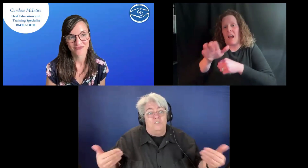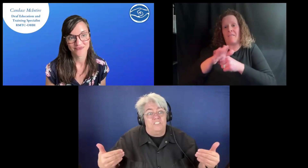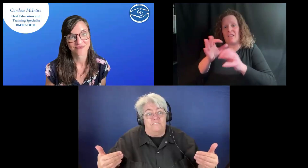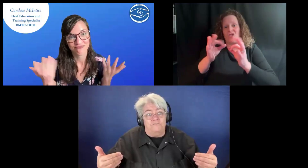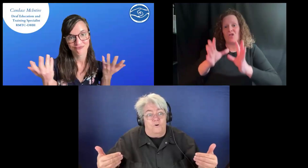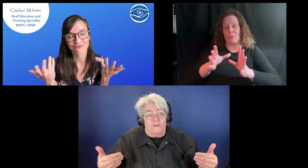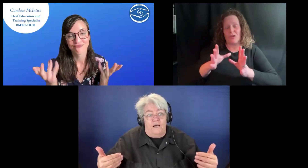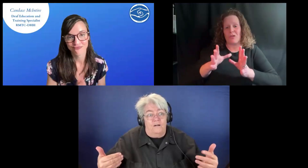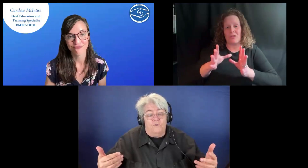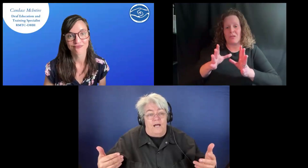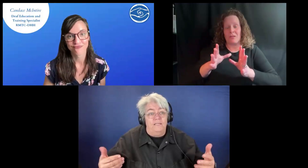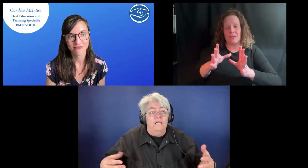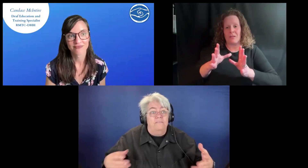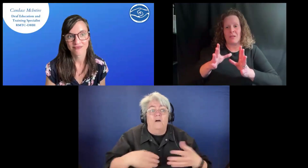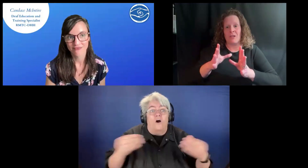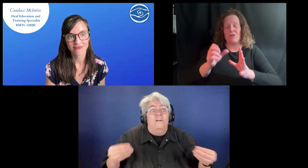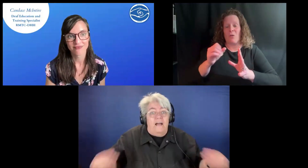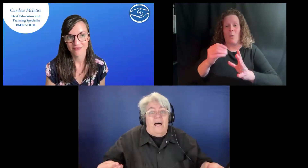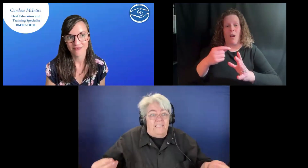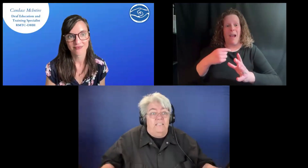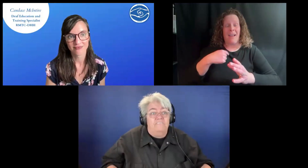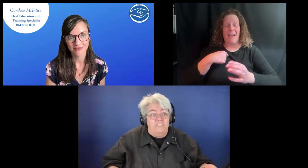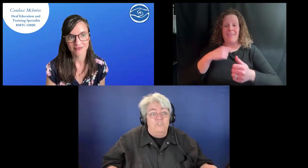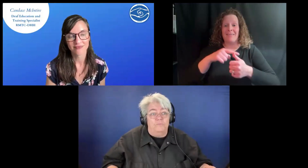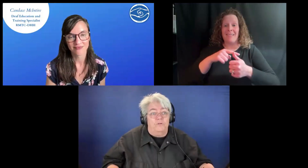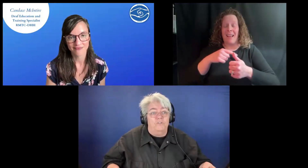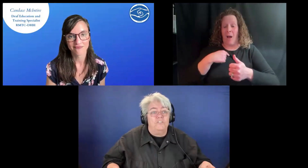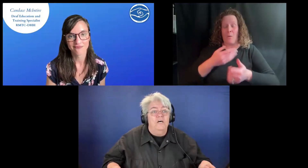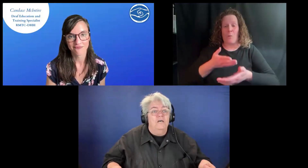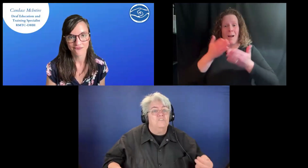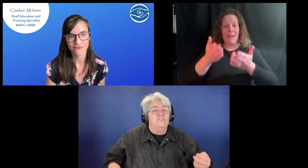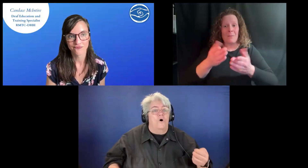not just in Florida. There are not enough interpreters.